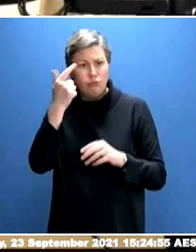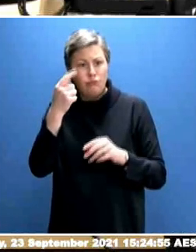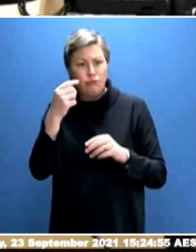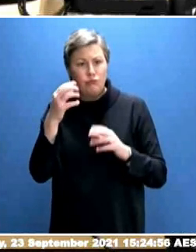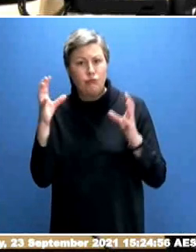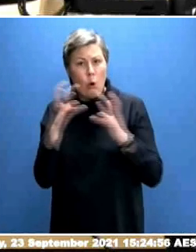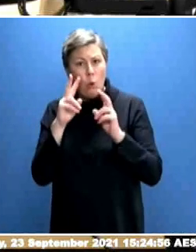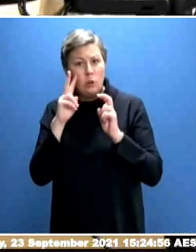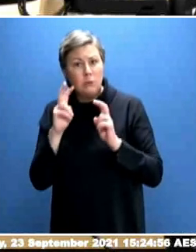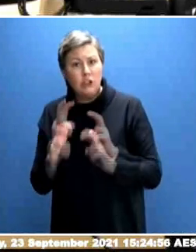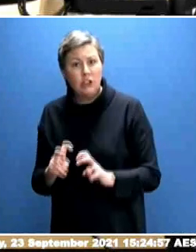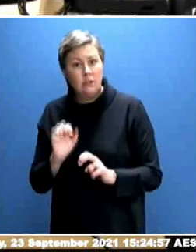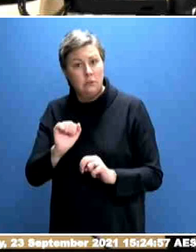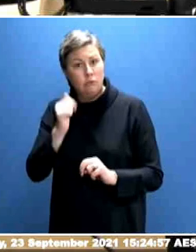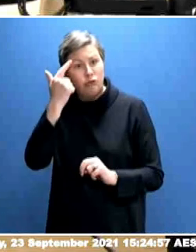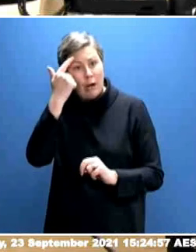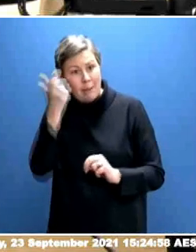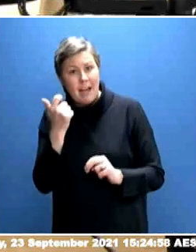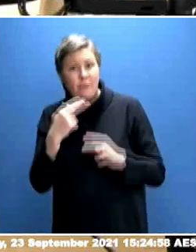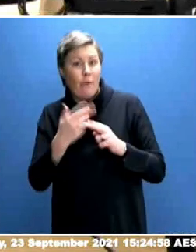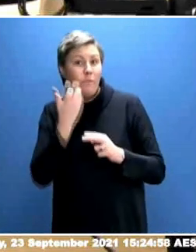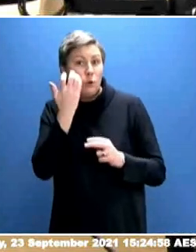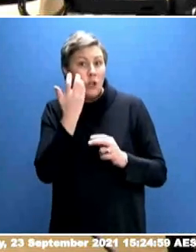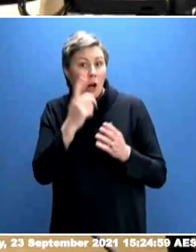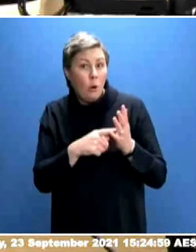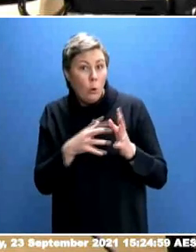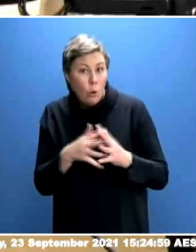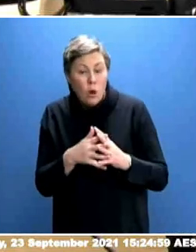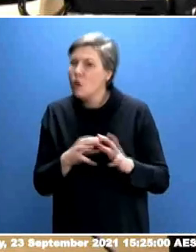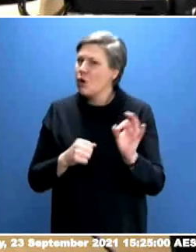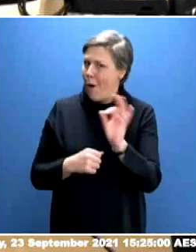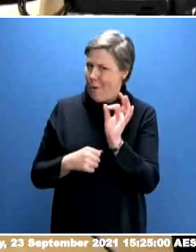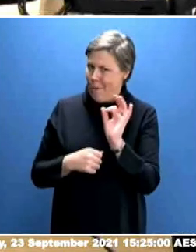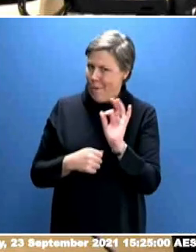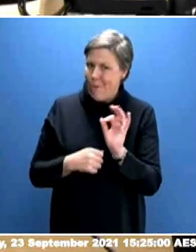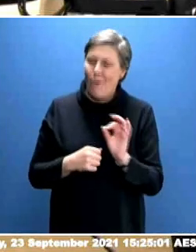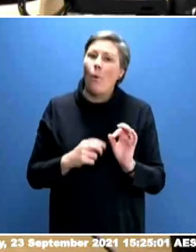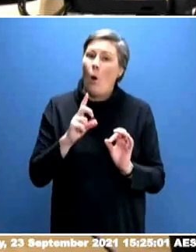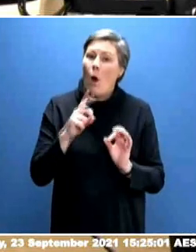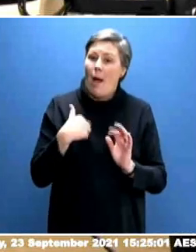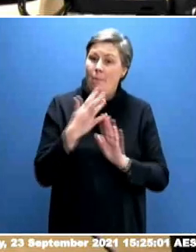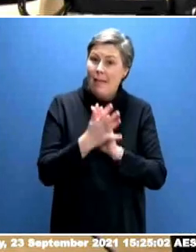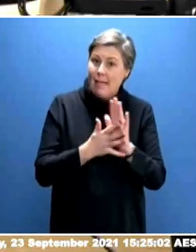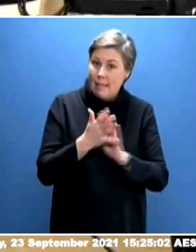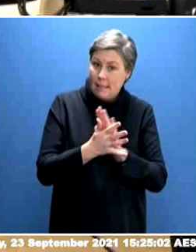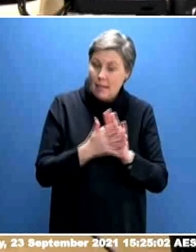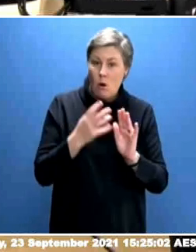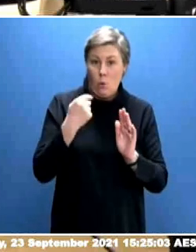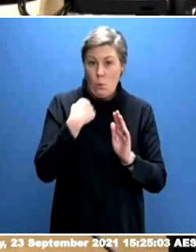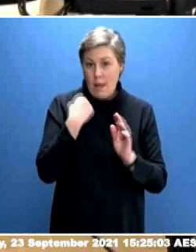legislation; is that what you're saying? No, what I'm saying Chair is that when we're considering the